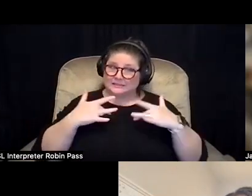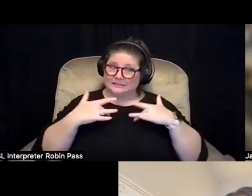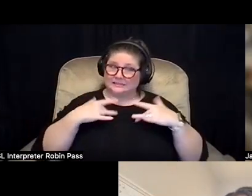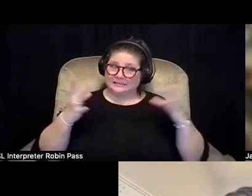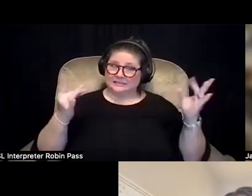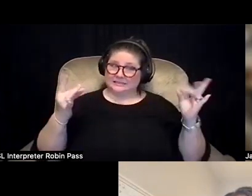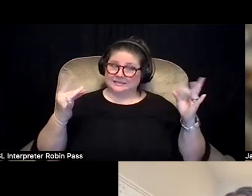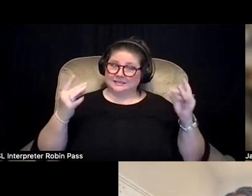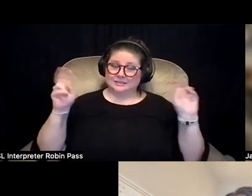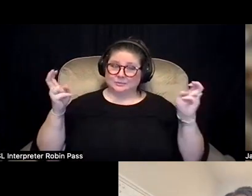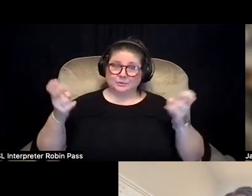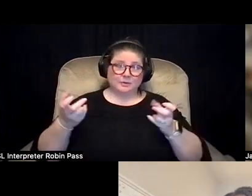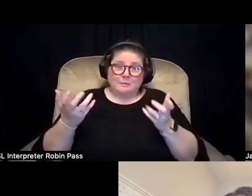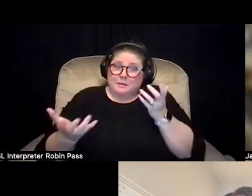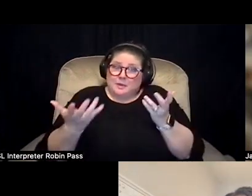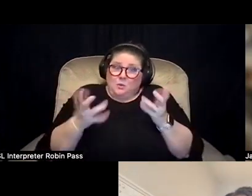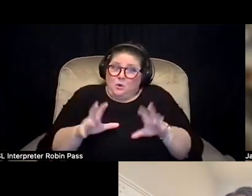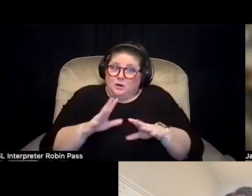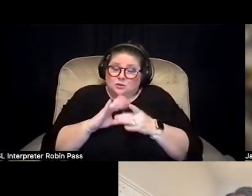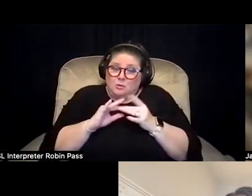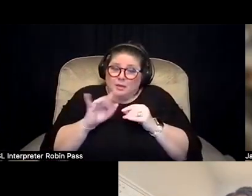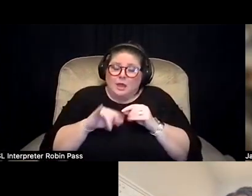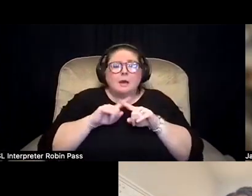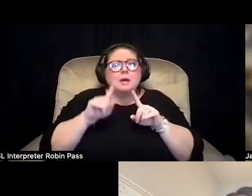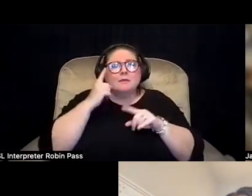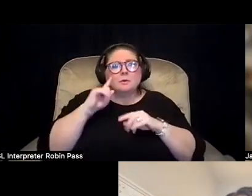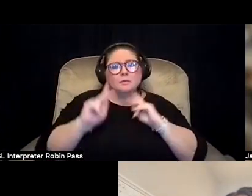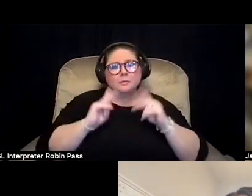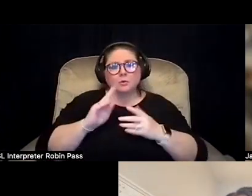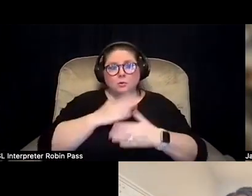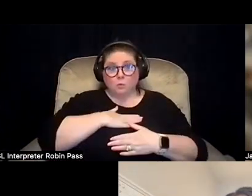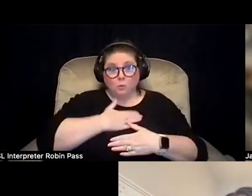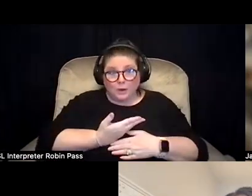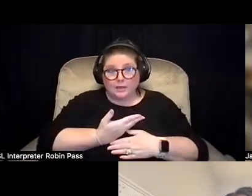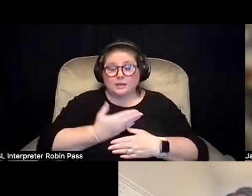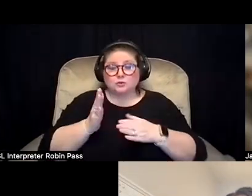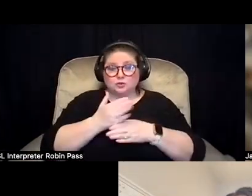speak about that but for people who are willing to share their stories um it's good to have them open